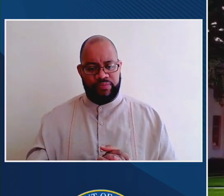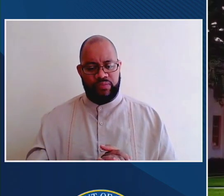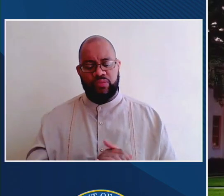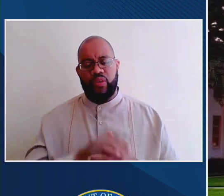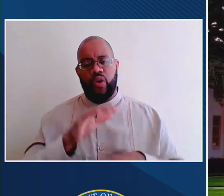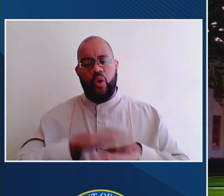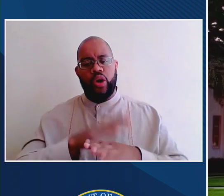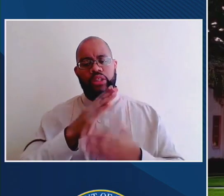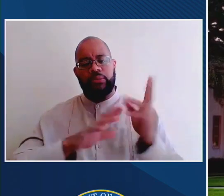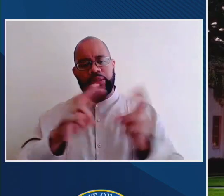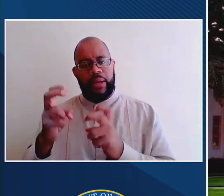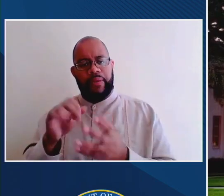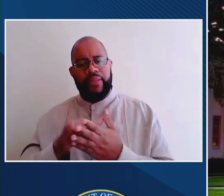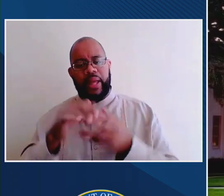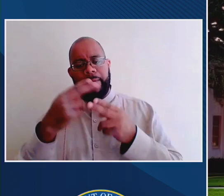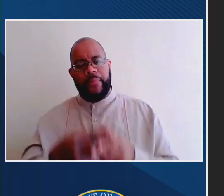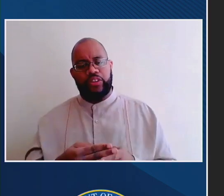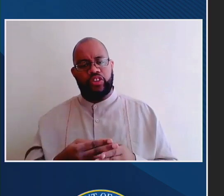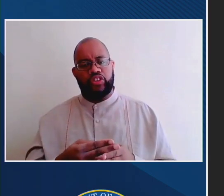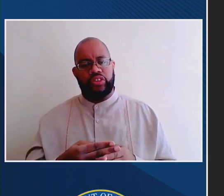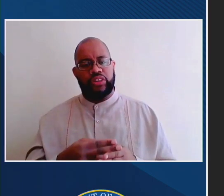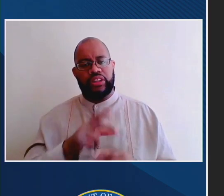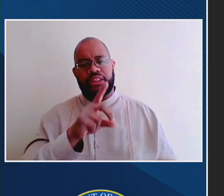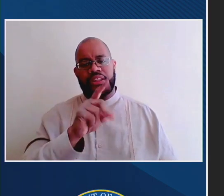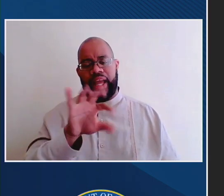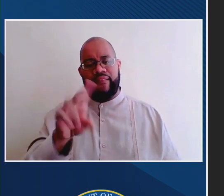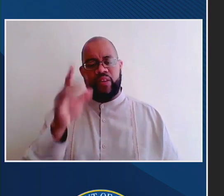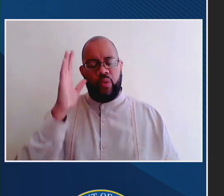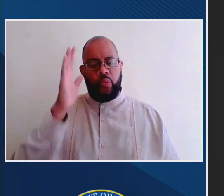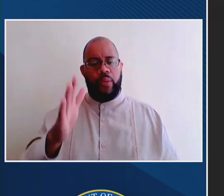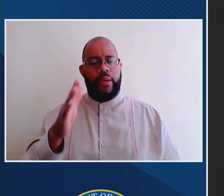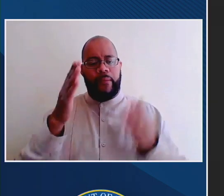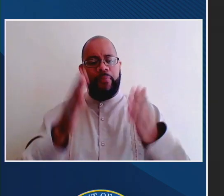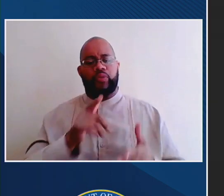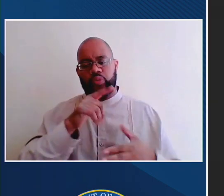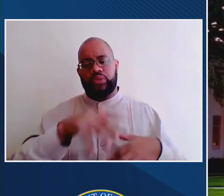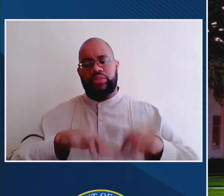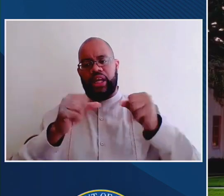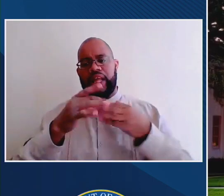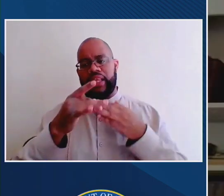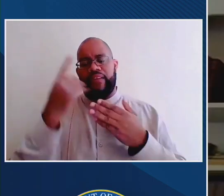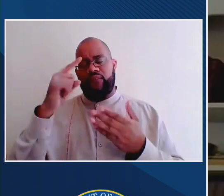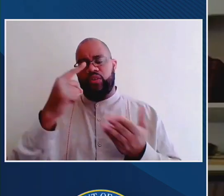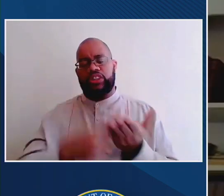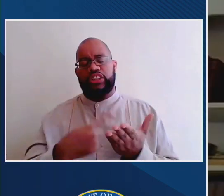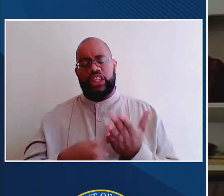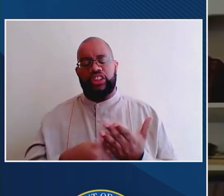topics I mentioned, David will be the person taking the lead for the discussion on those topics.